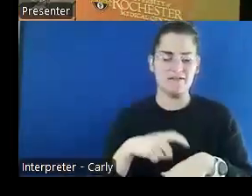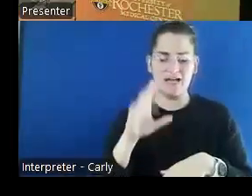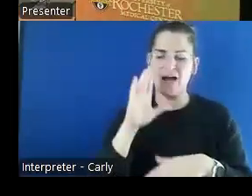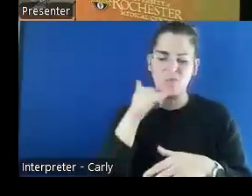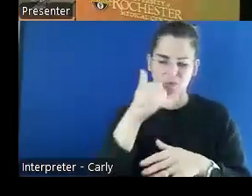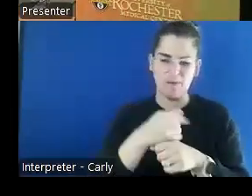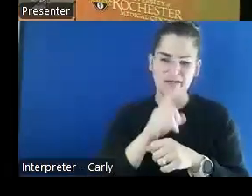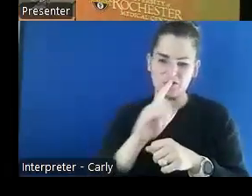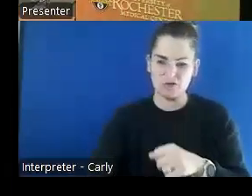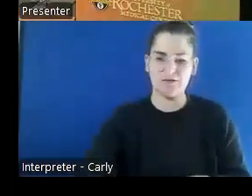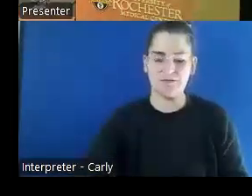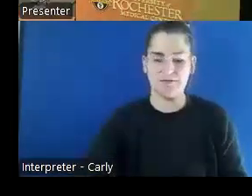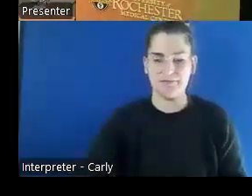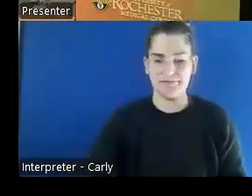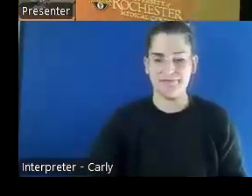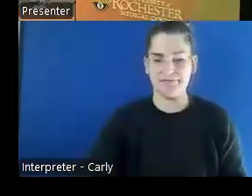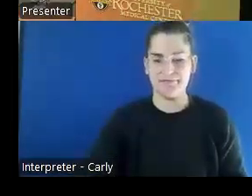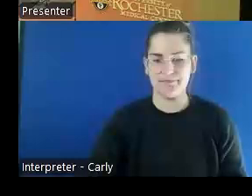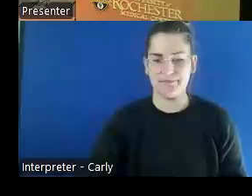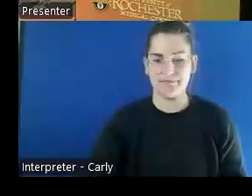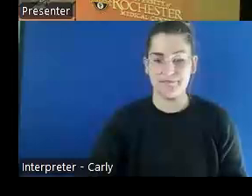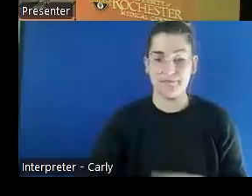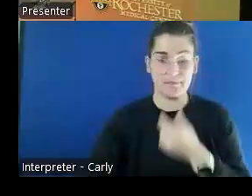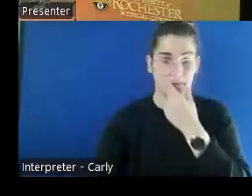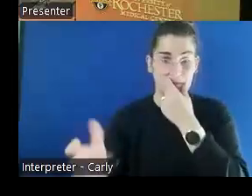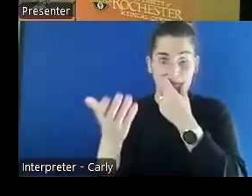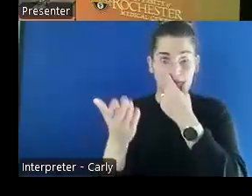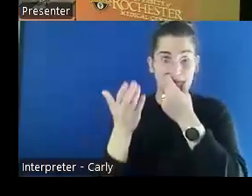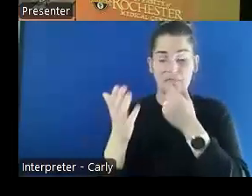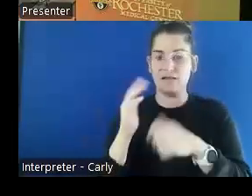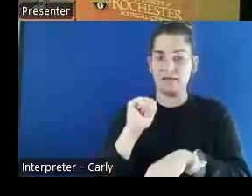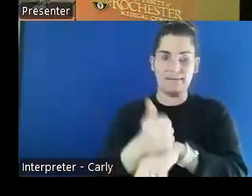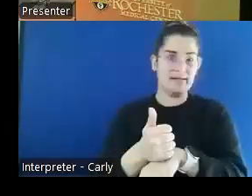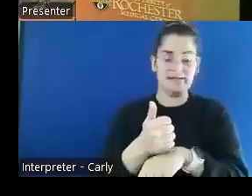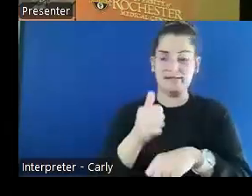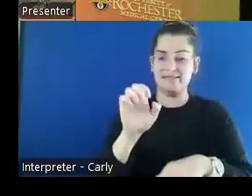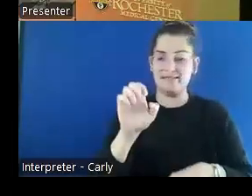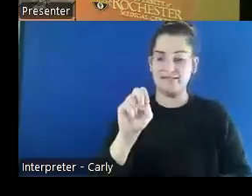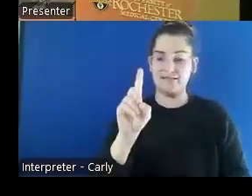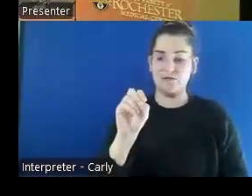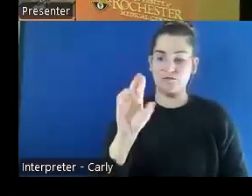have an embedded endocrinologist at the Outpatient Clinic these people have a lot of needs but it's